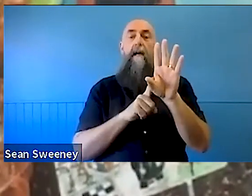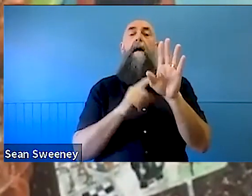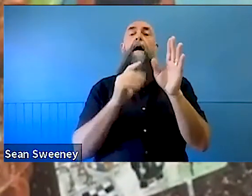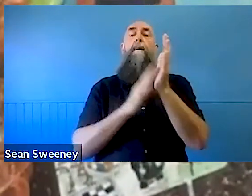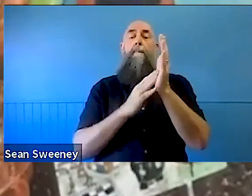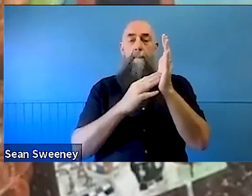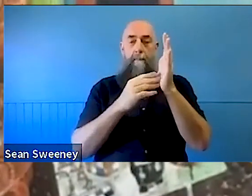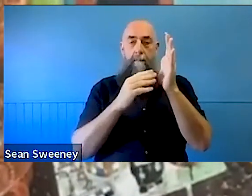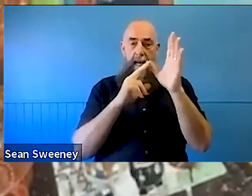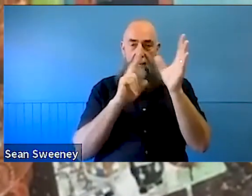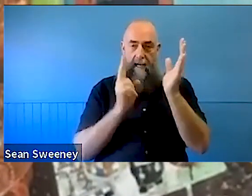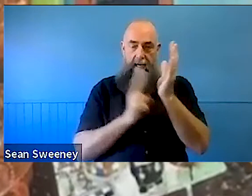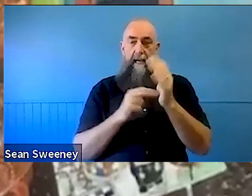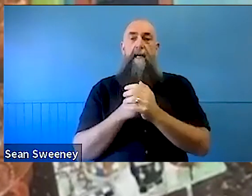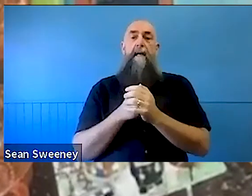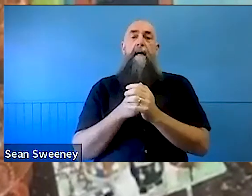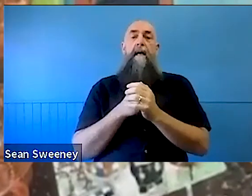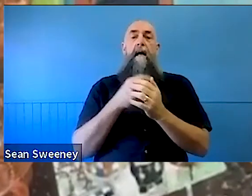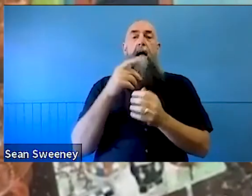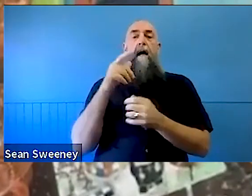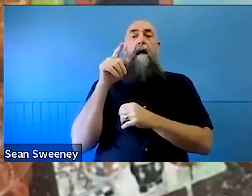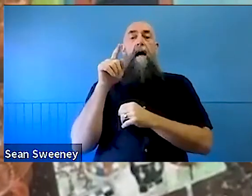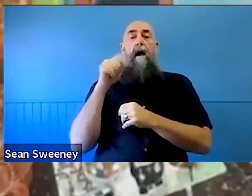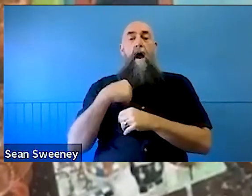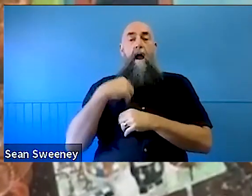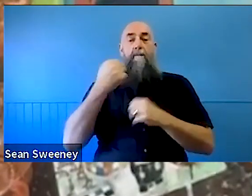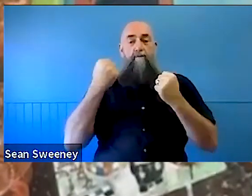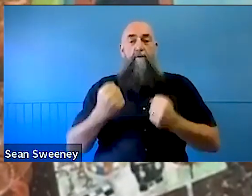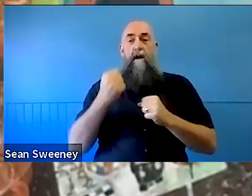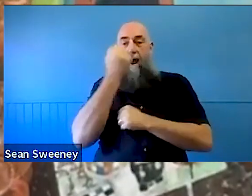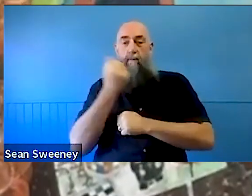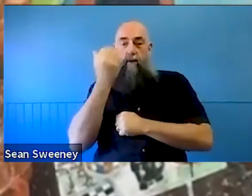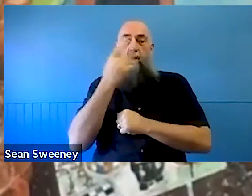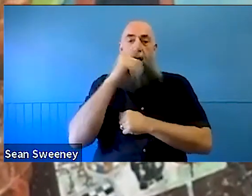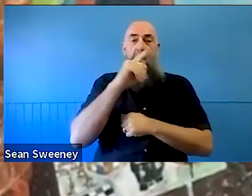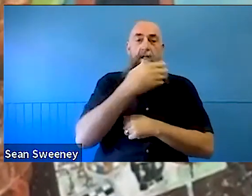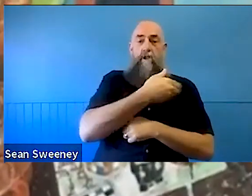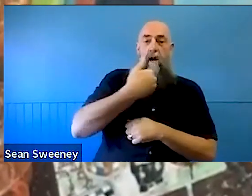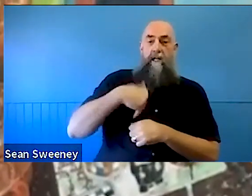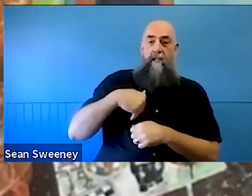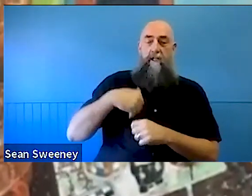I am very involved with my Aboriginal community.